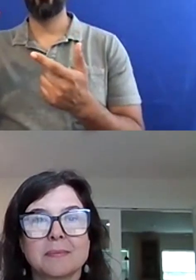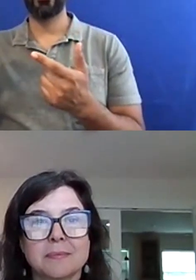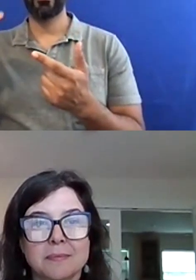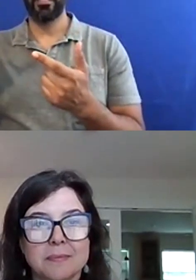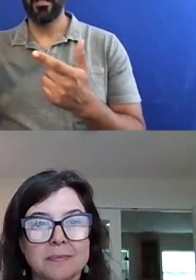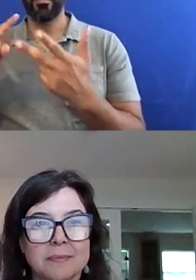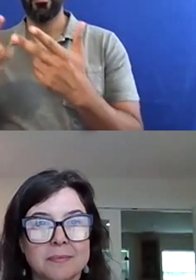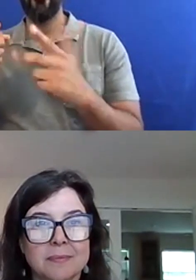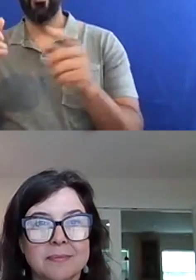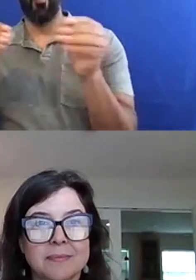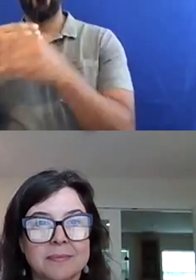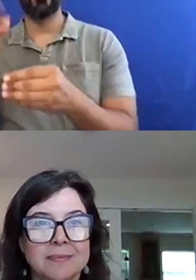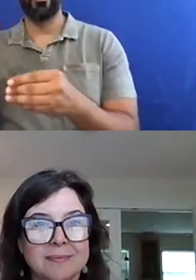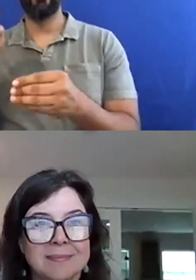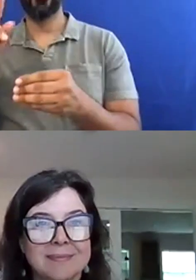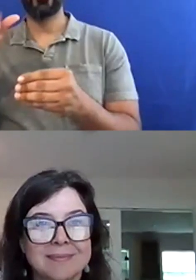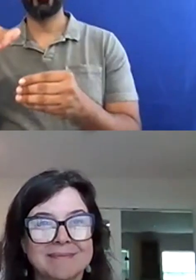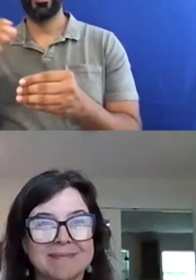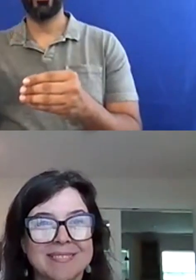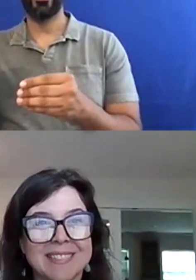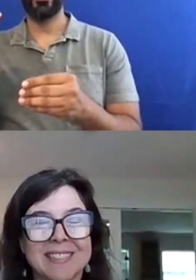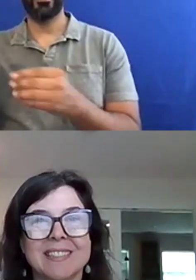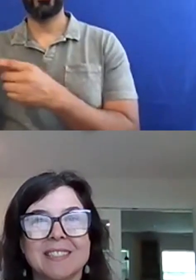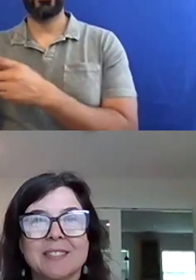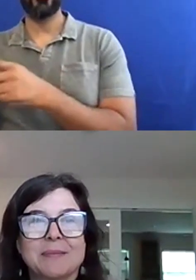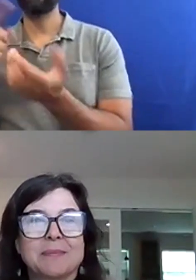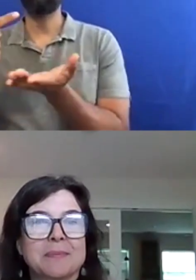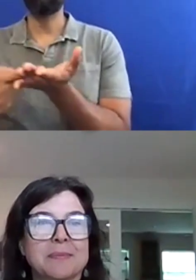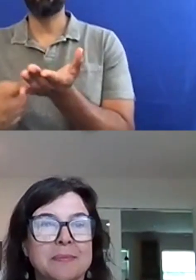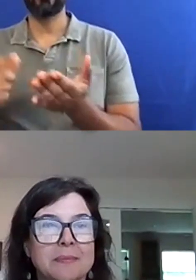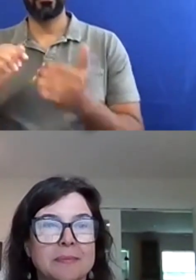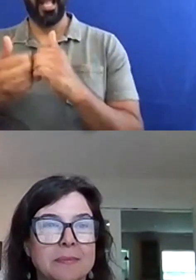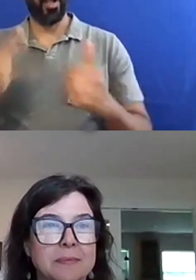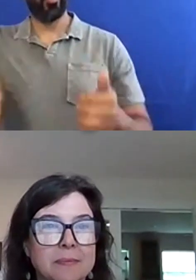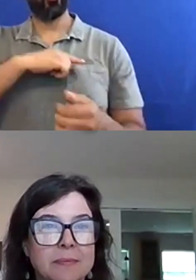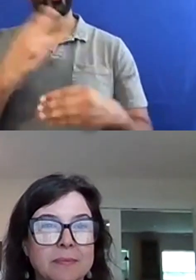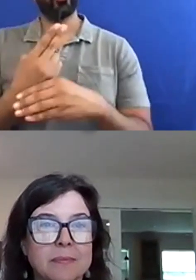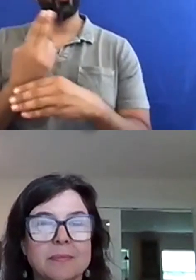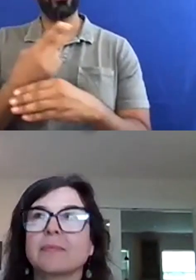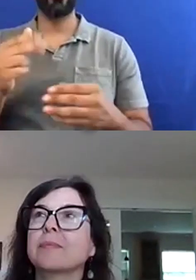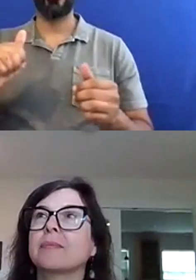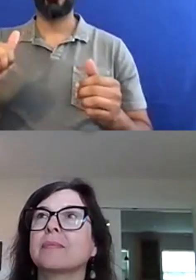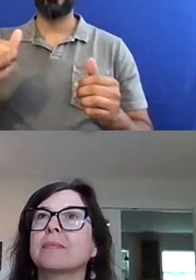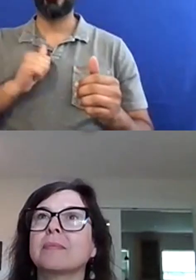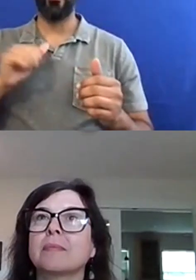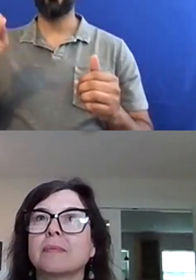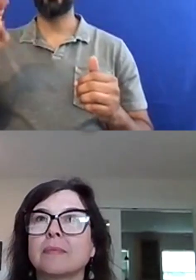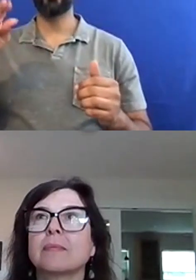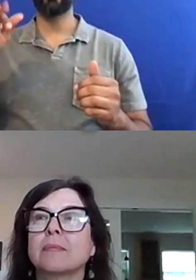and Shannon's from ESD [Employment Security Department] talk about the ways that we are using the self-sufficiency standard in our work. [On a Zoom call, Mani appears on screen doing ASL interpretation. We also see videos of Annie, shannon, Dana, Director Megan, and Sabrina.]